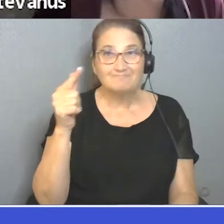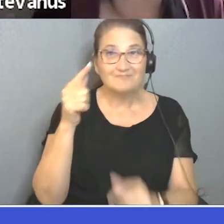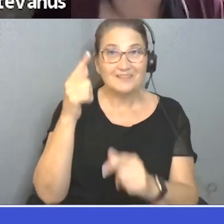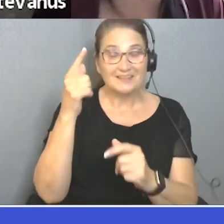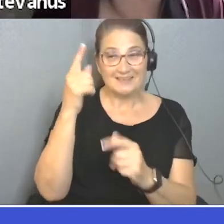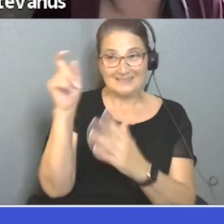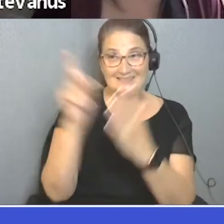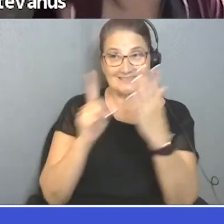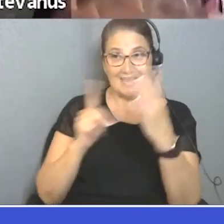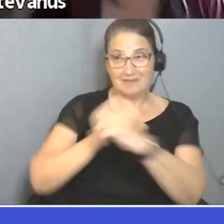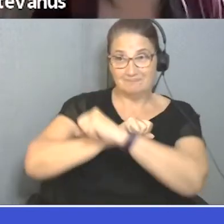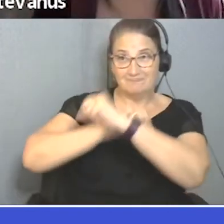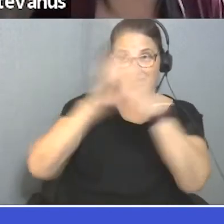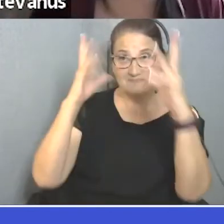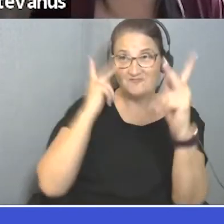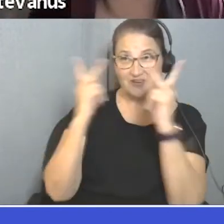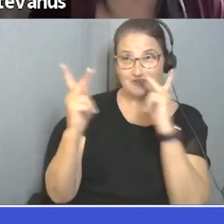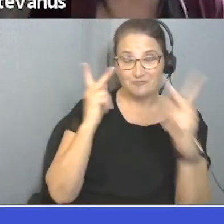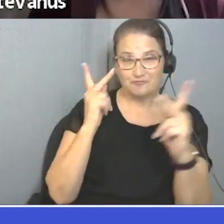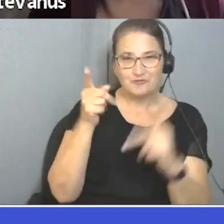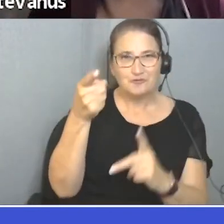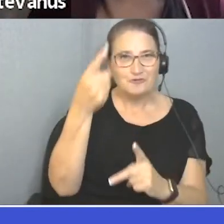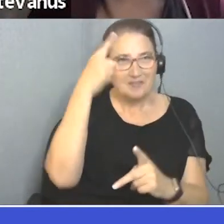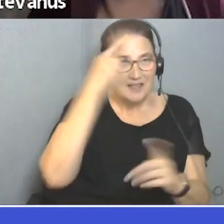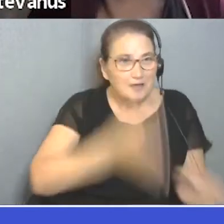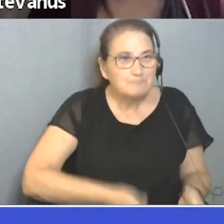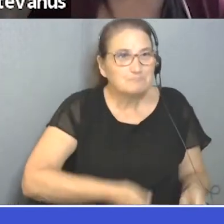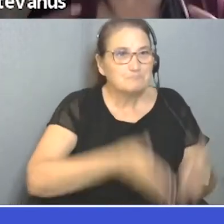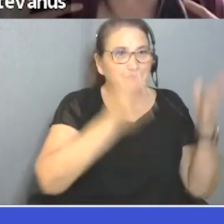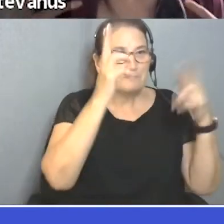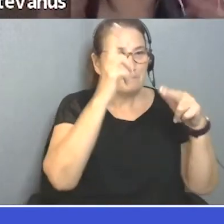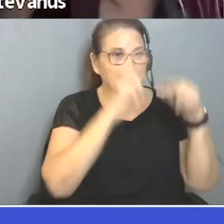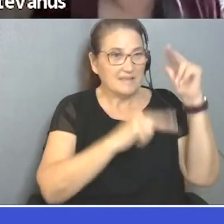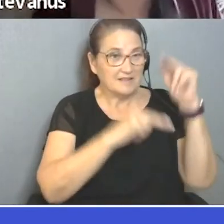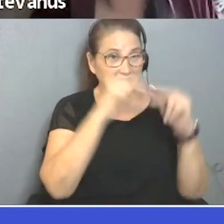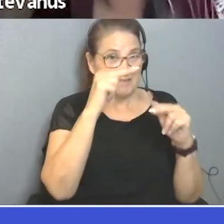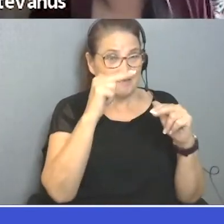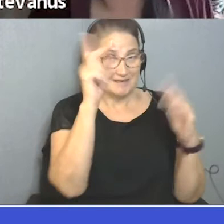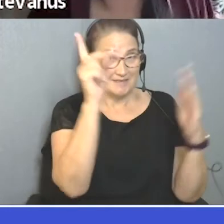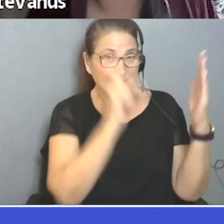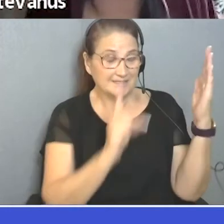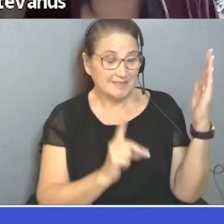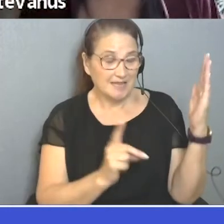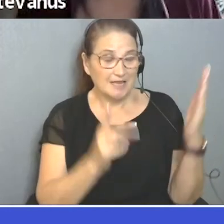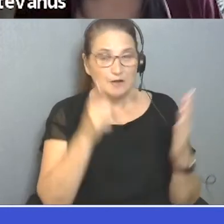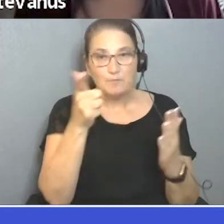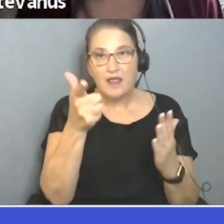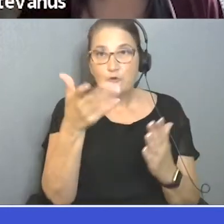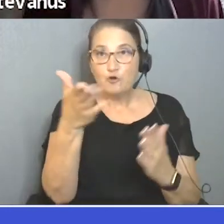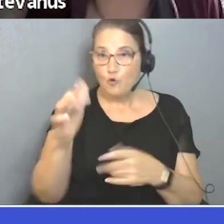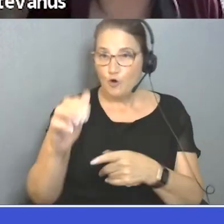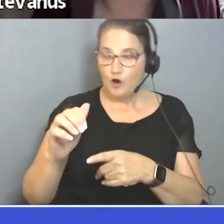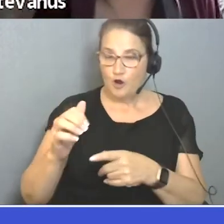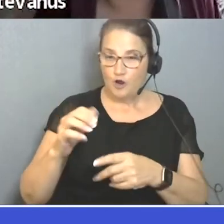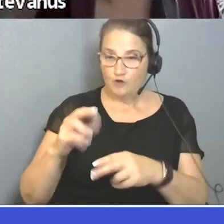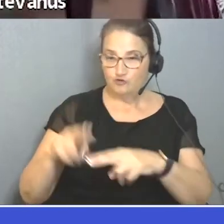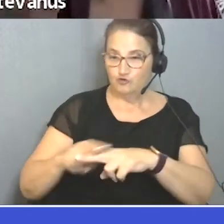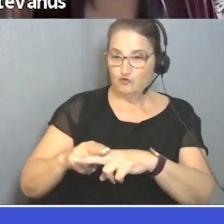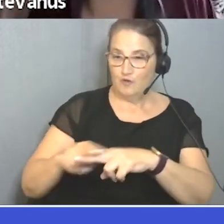designs. Maybe we think of buildings, there's built design, you might be a trained designer, a design by trade, with a